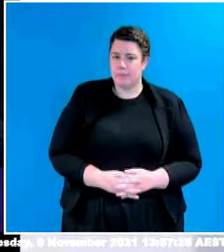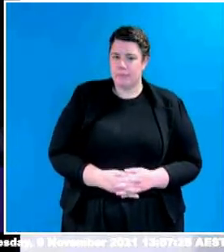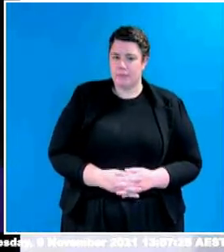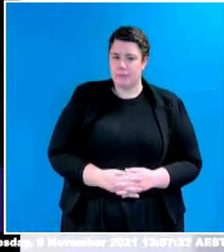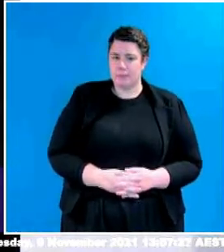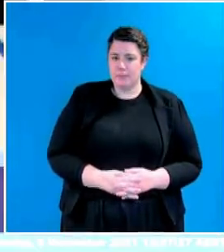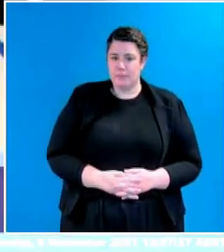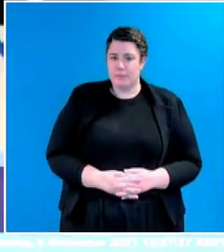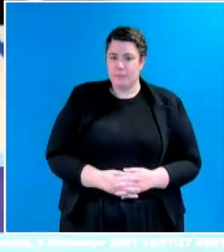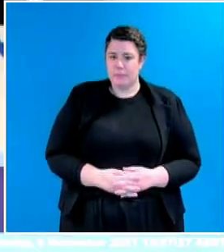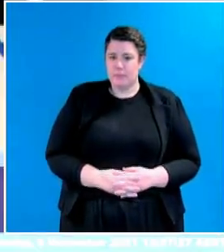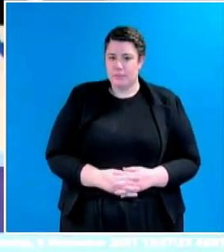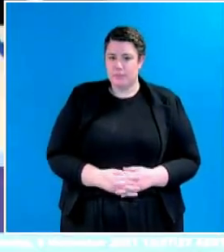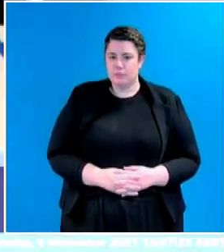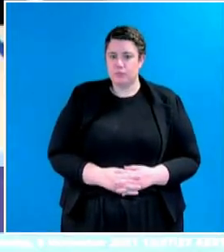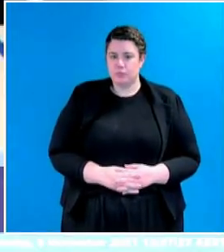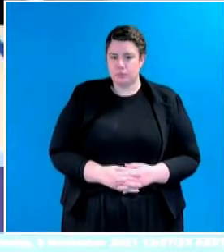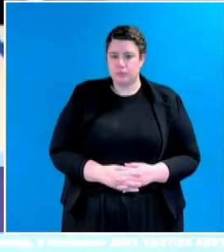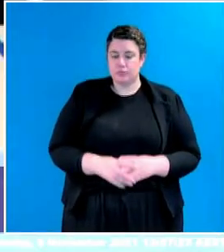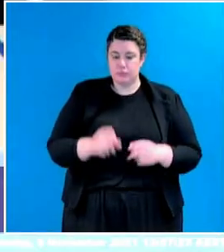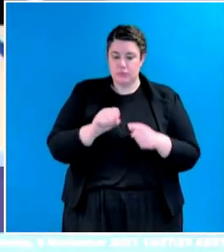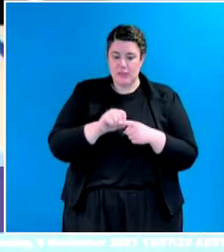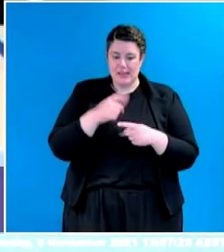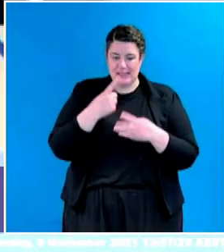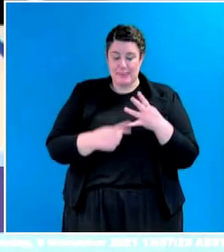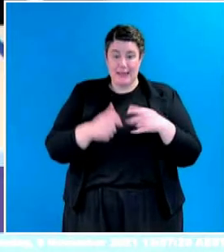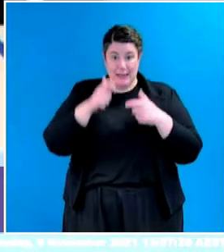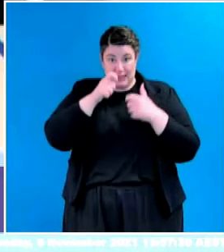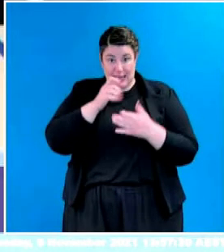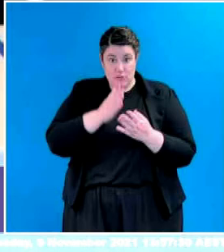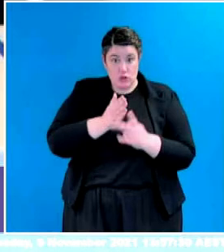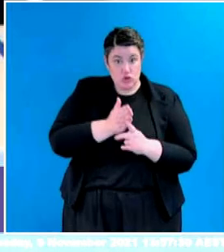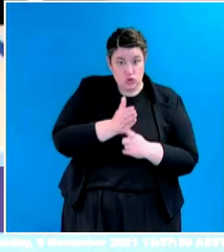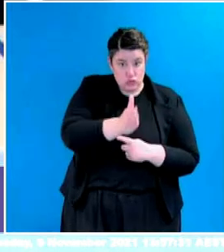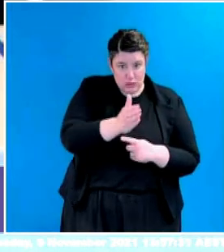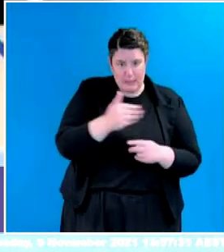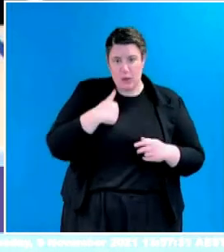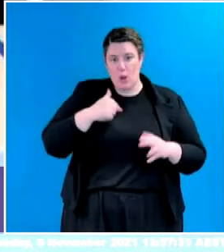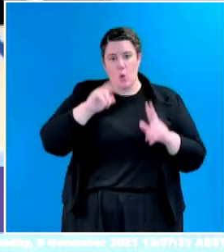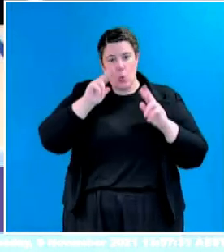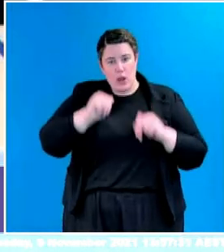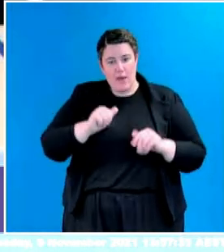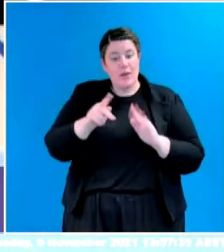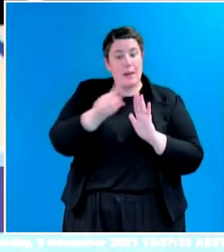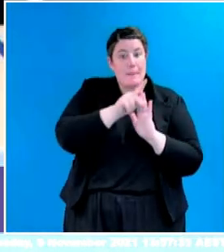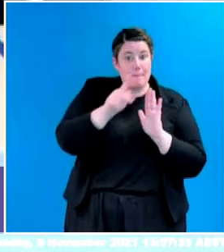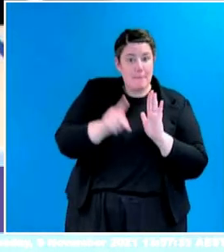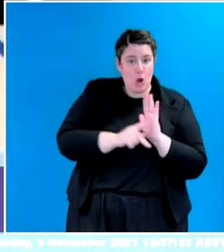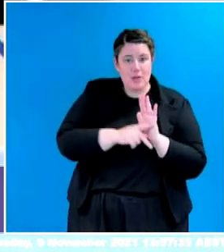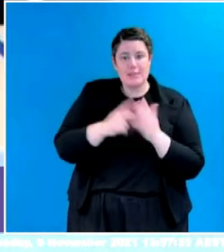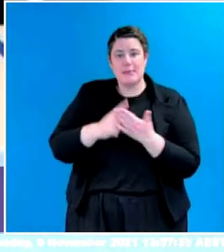The Disability and Carers stream is responsible for a range of